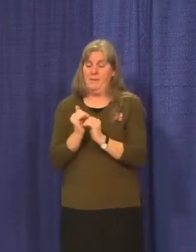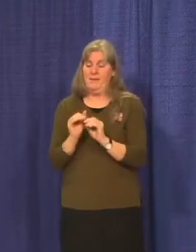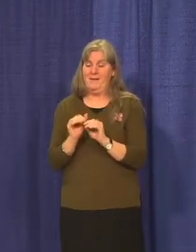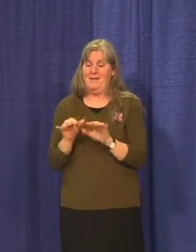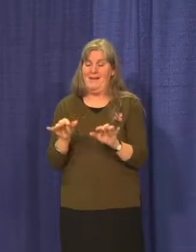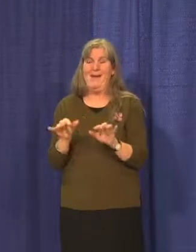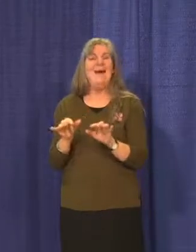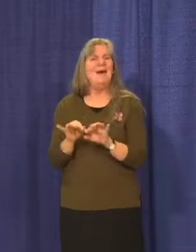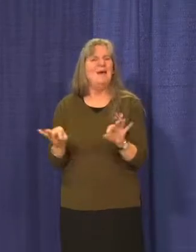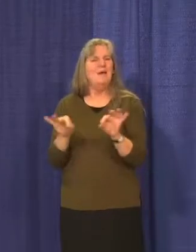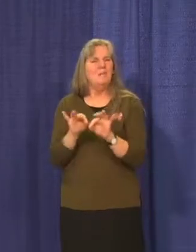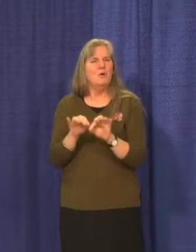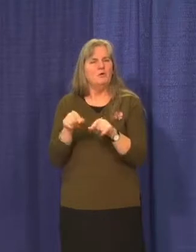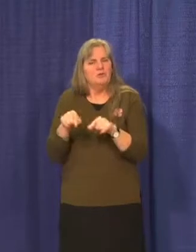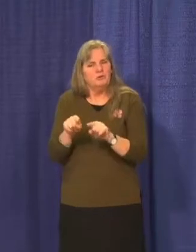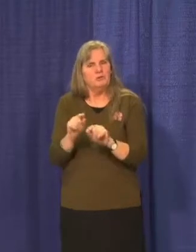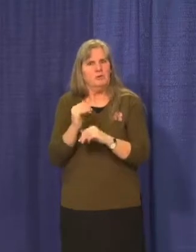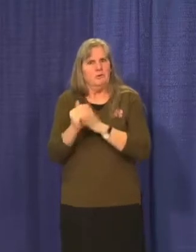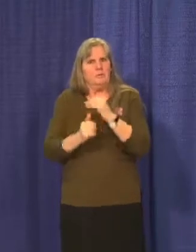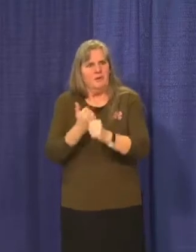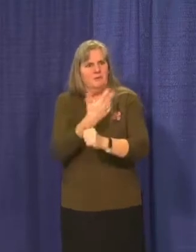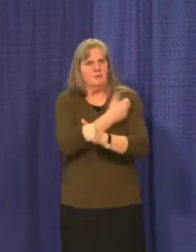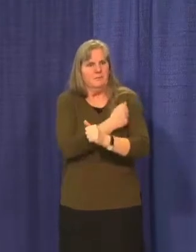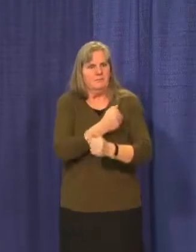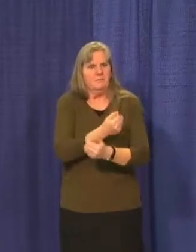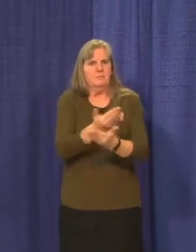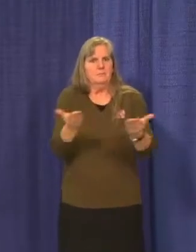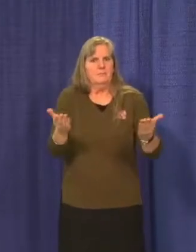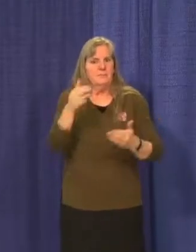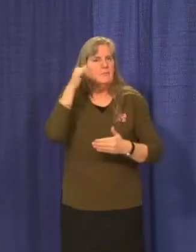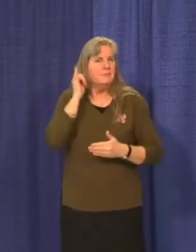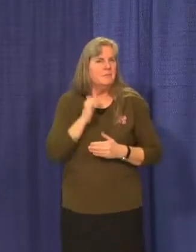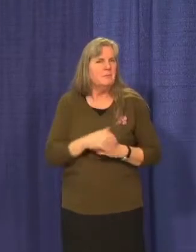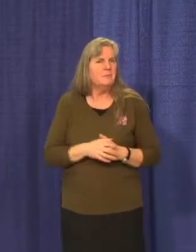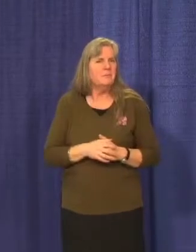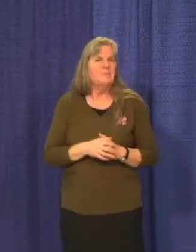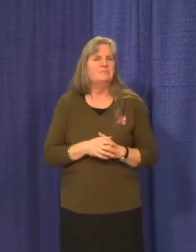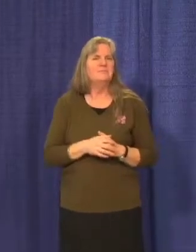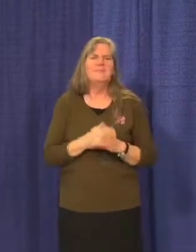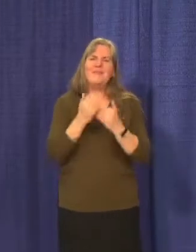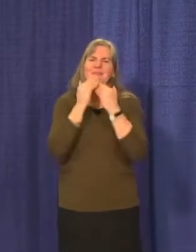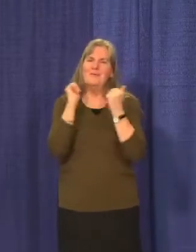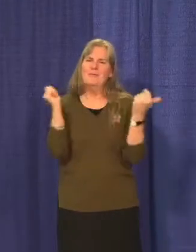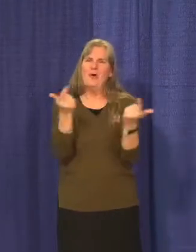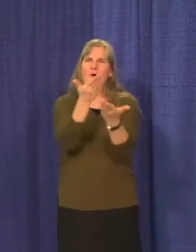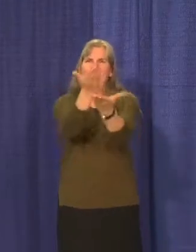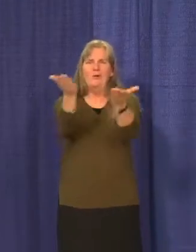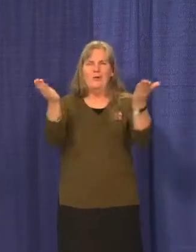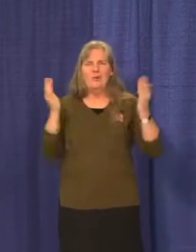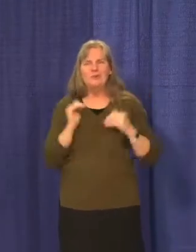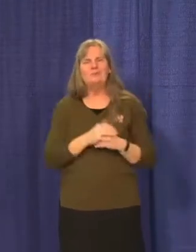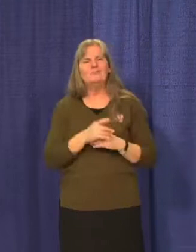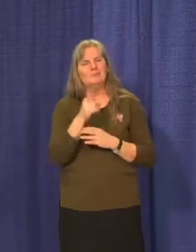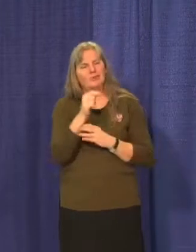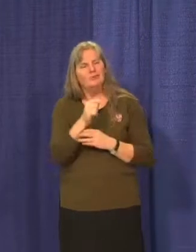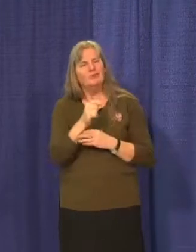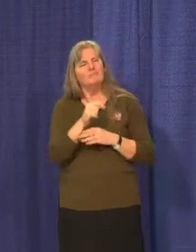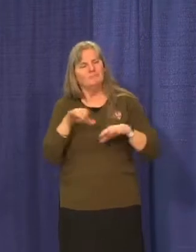is especially important as we continued to rollout the vaccine across the Yukon. Thank you to all Yukoners for